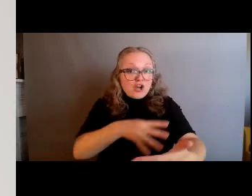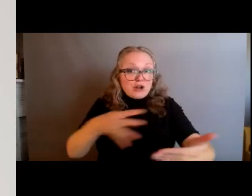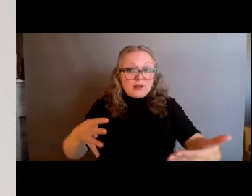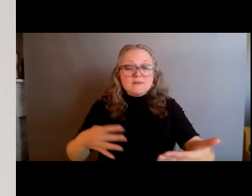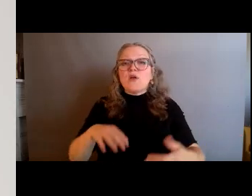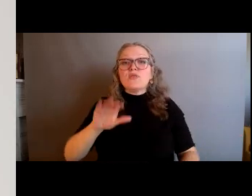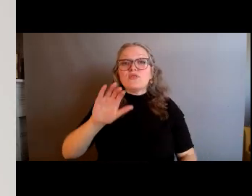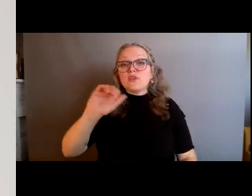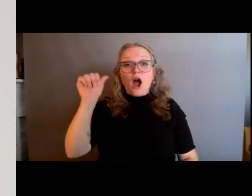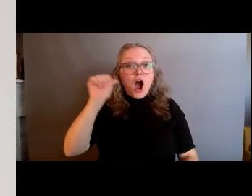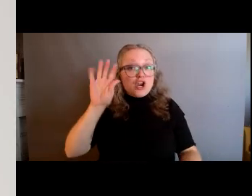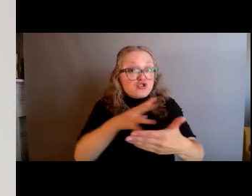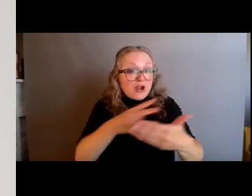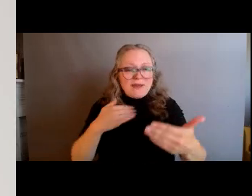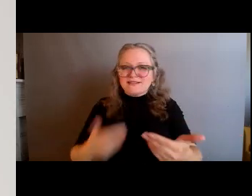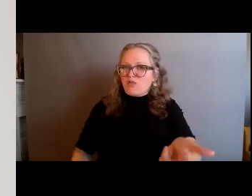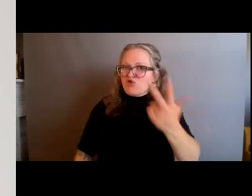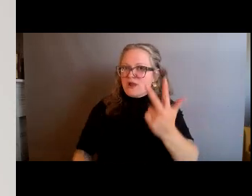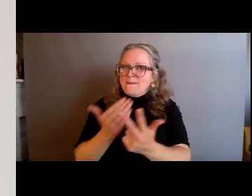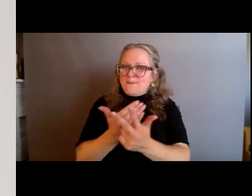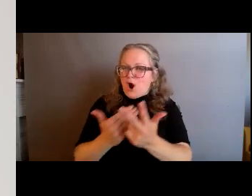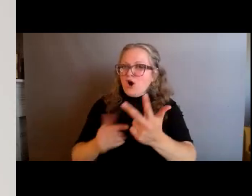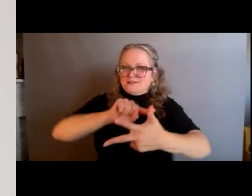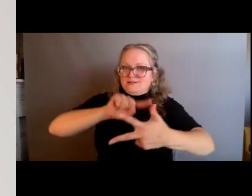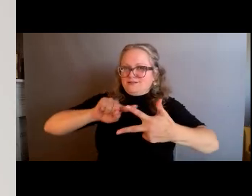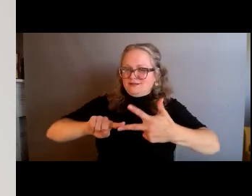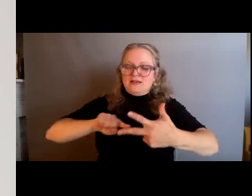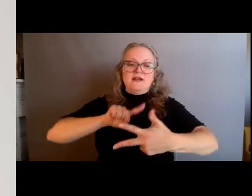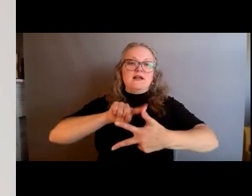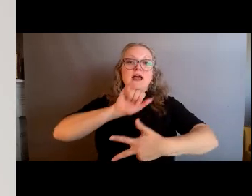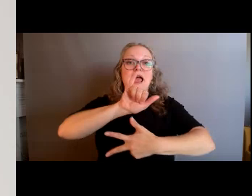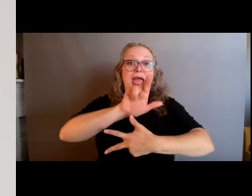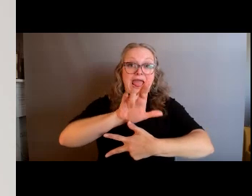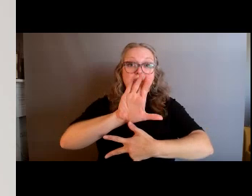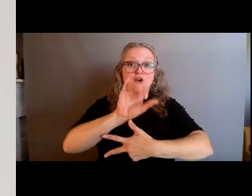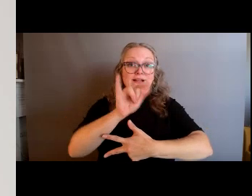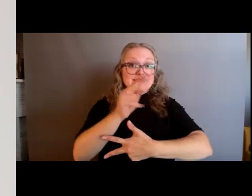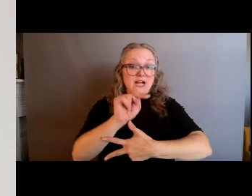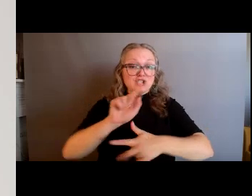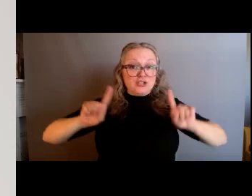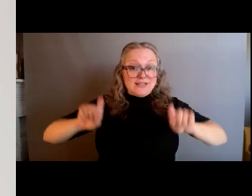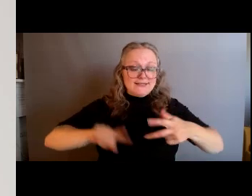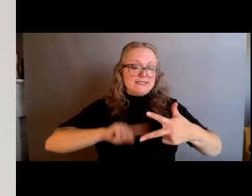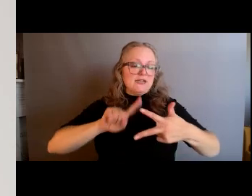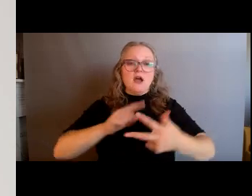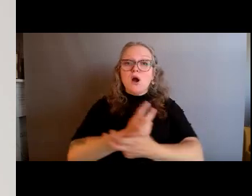gonna contain when you look at it in a minute is air conduction testing, phone conduction testing,